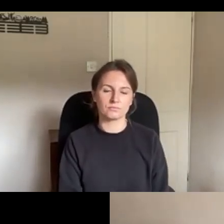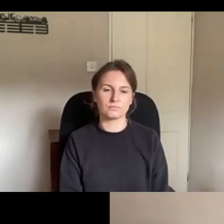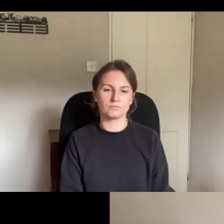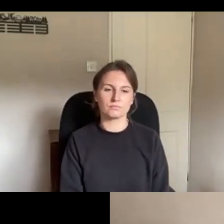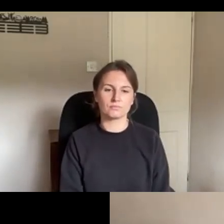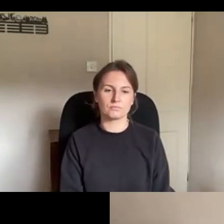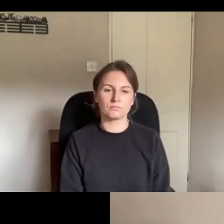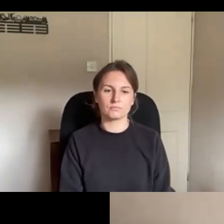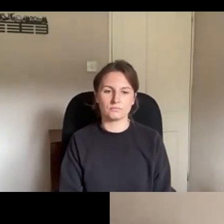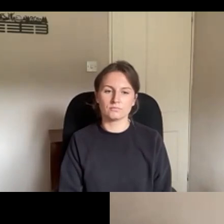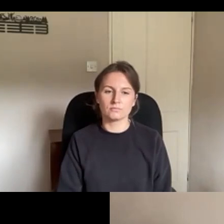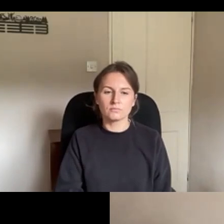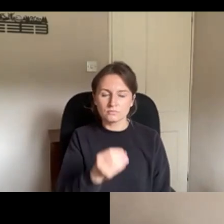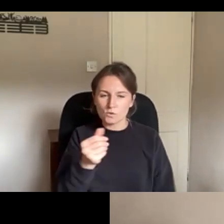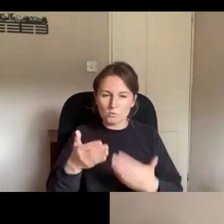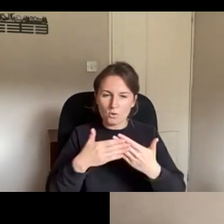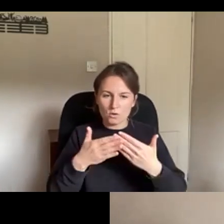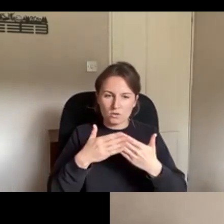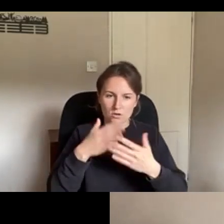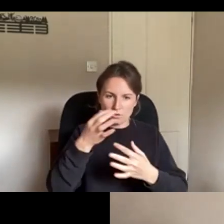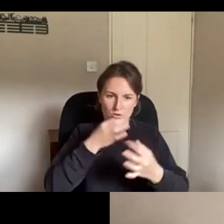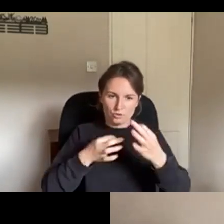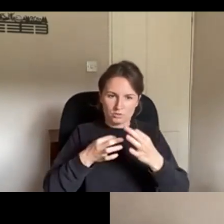We've got a few more pre-submitted ones and then a few in the Q&A as well.